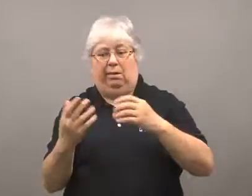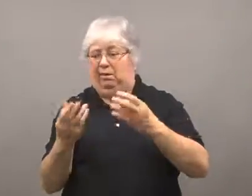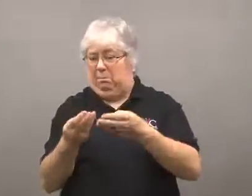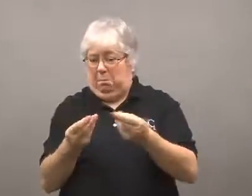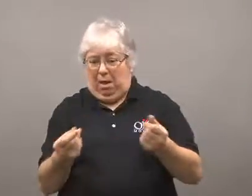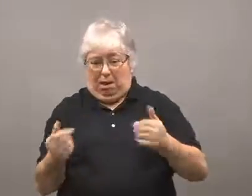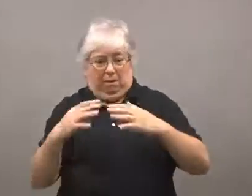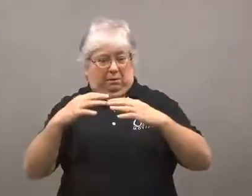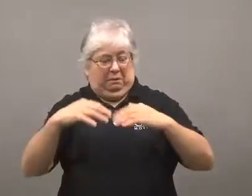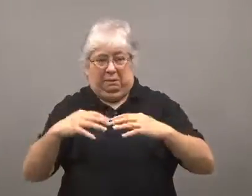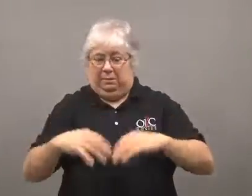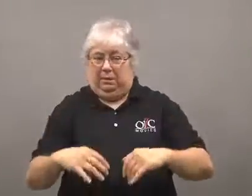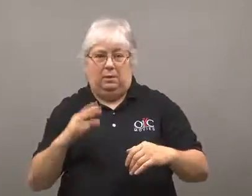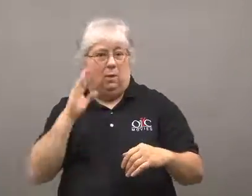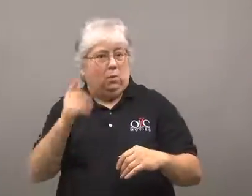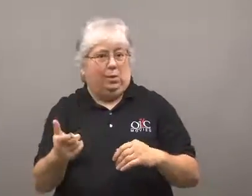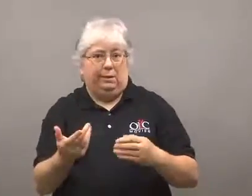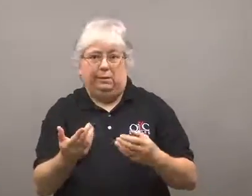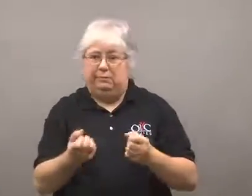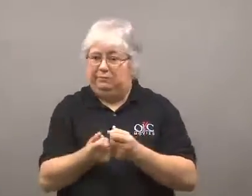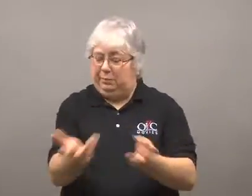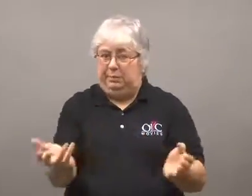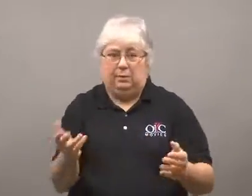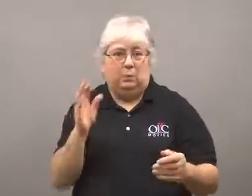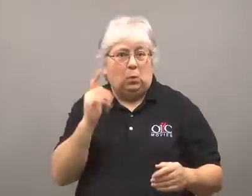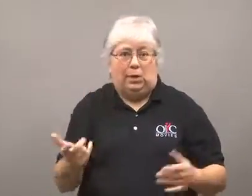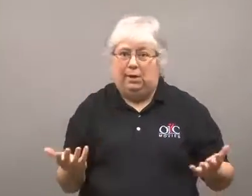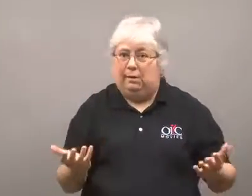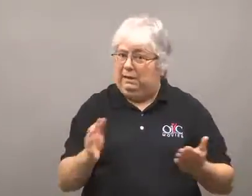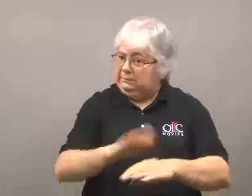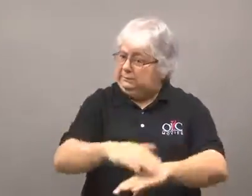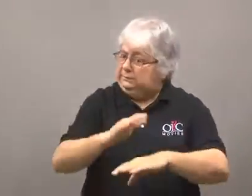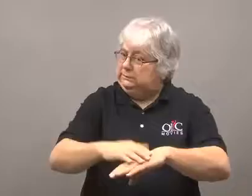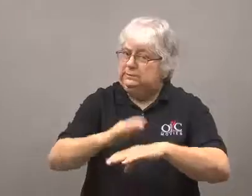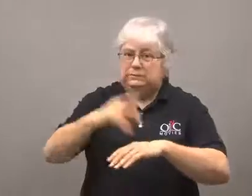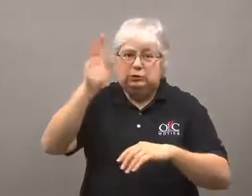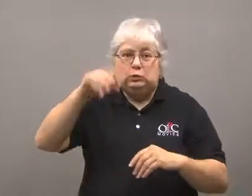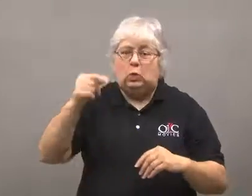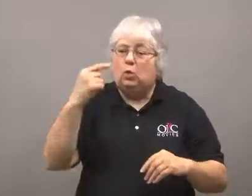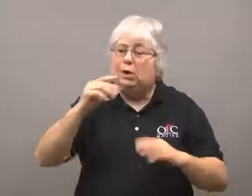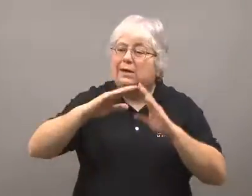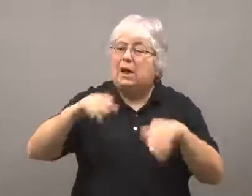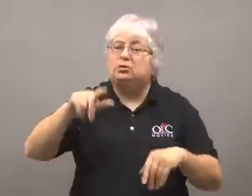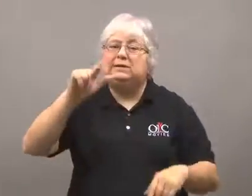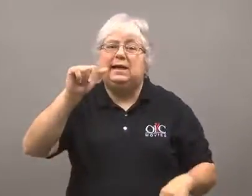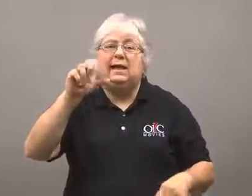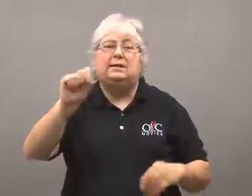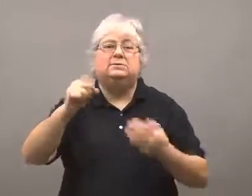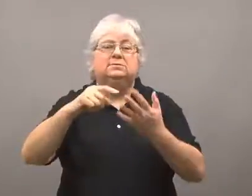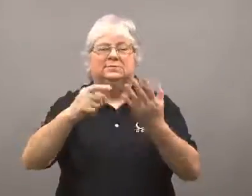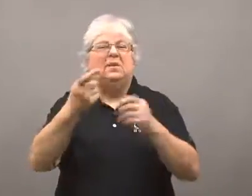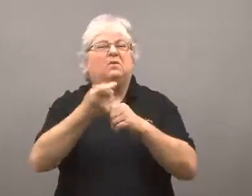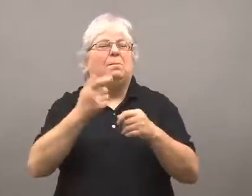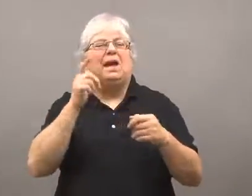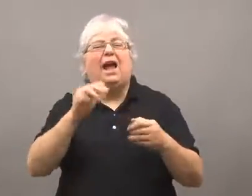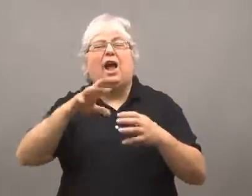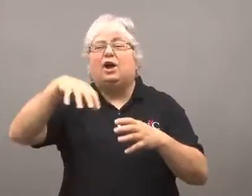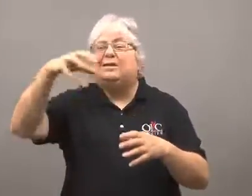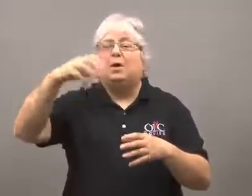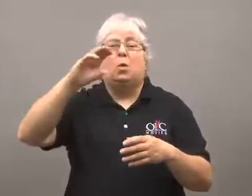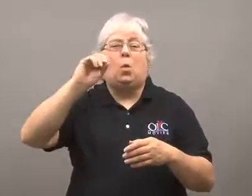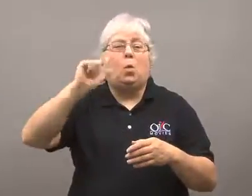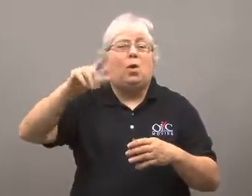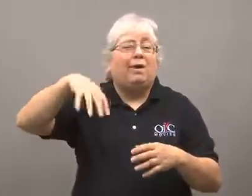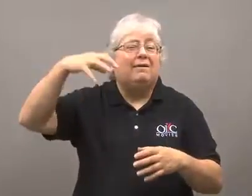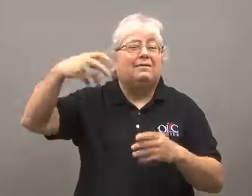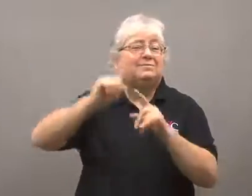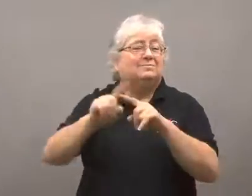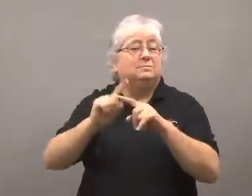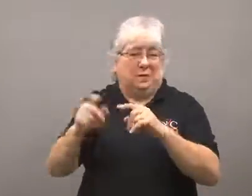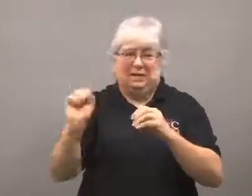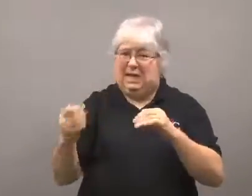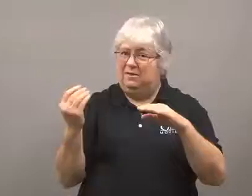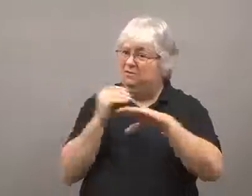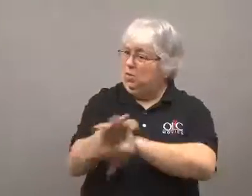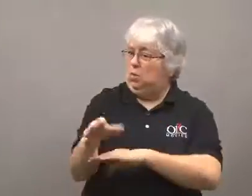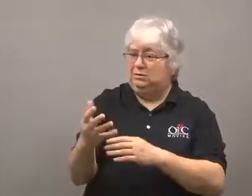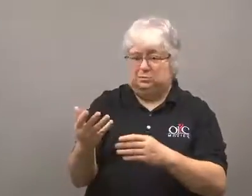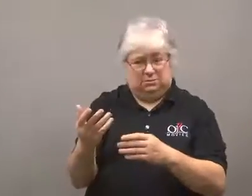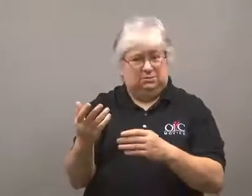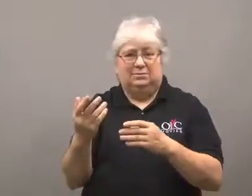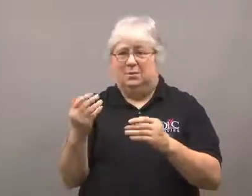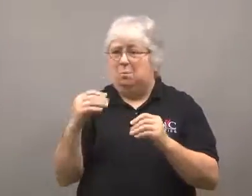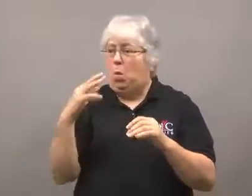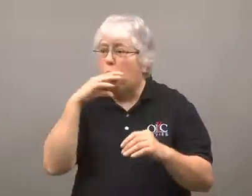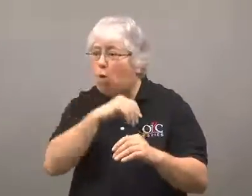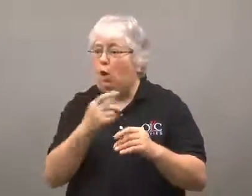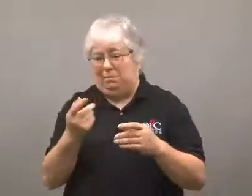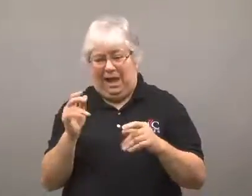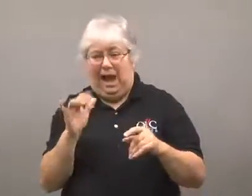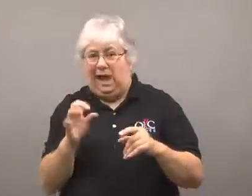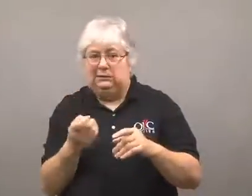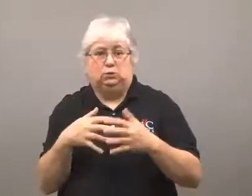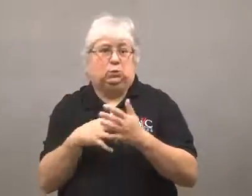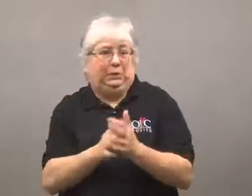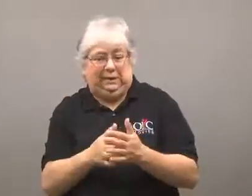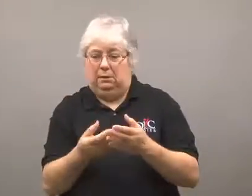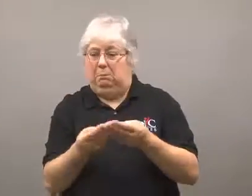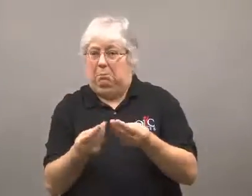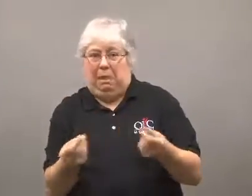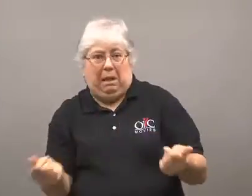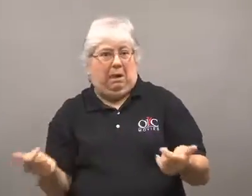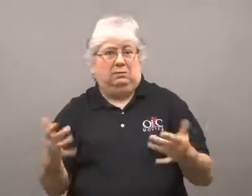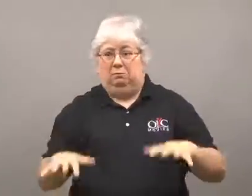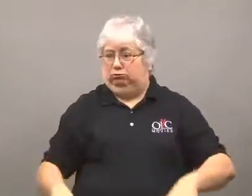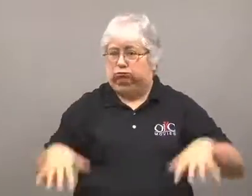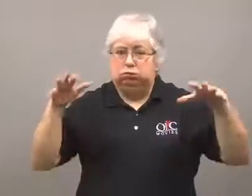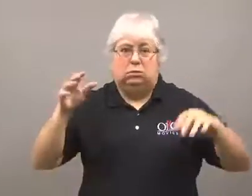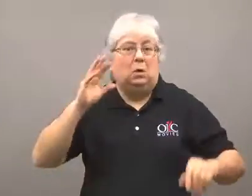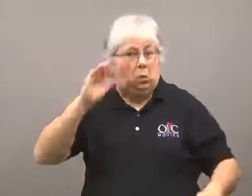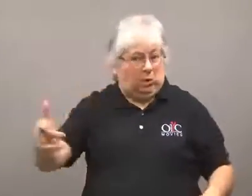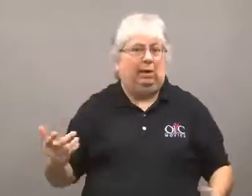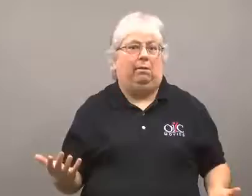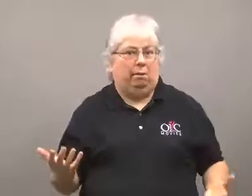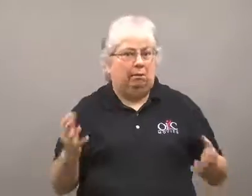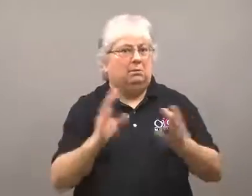would collapse and melt, and greenhouse gases were involved in the process.